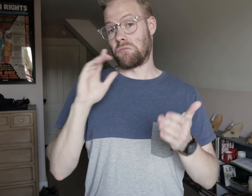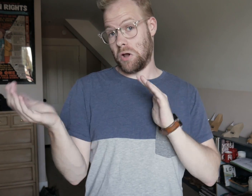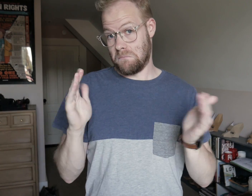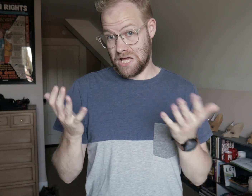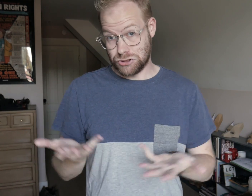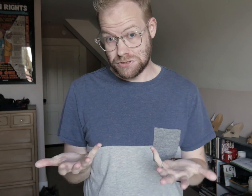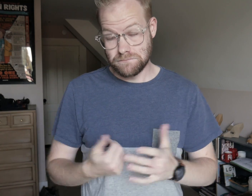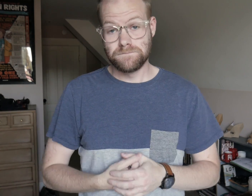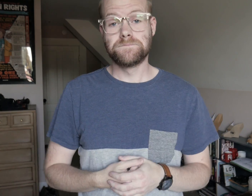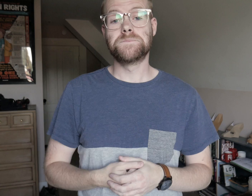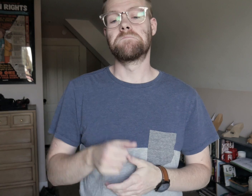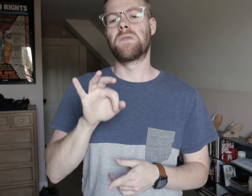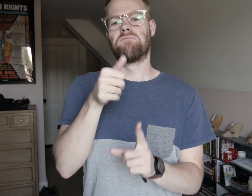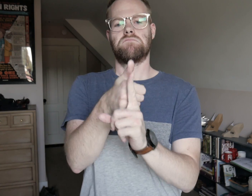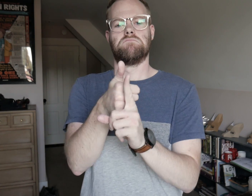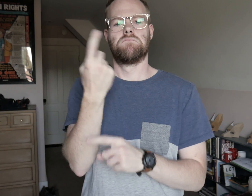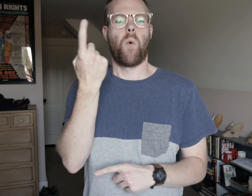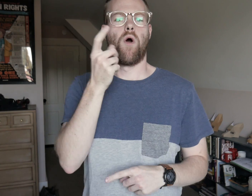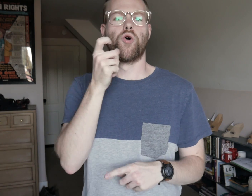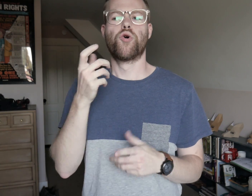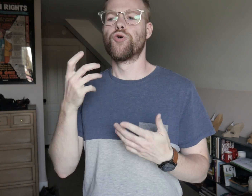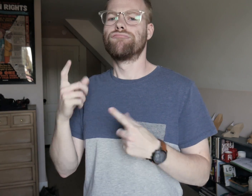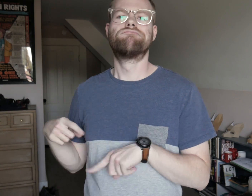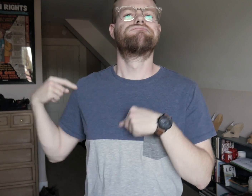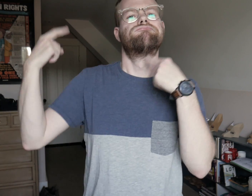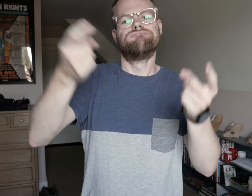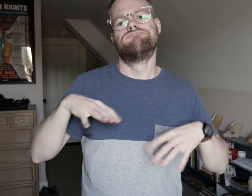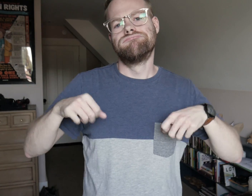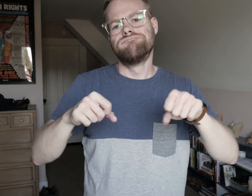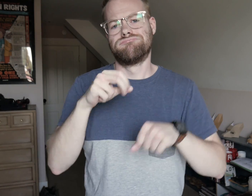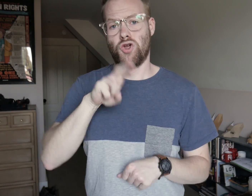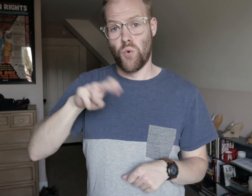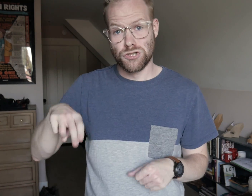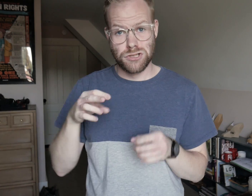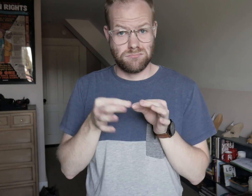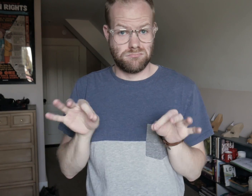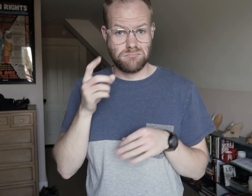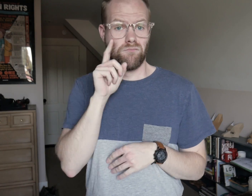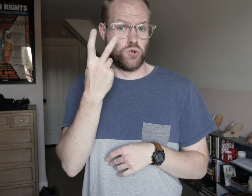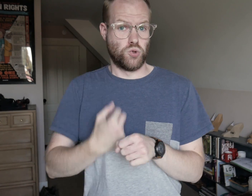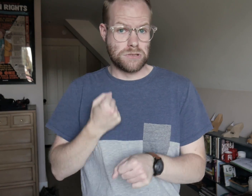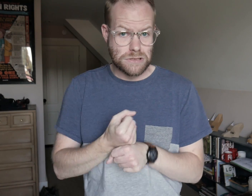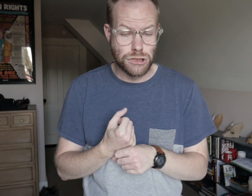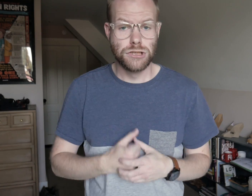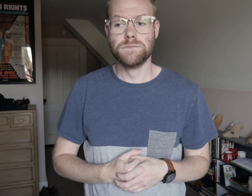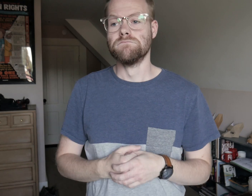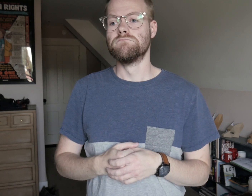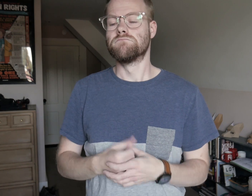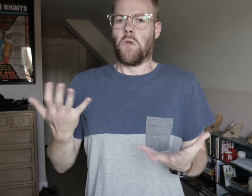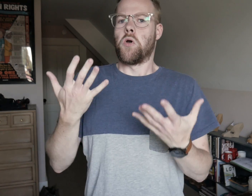For comparison: if you were someone who’d been taking Norwegian for two years,